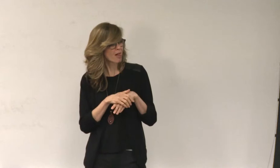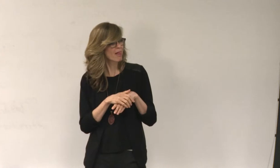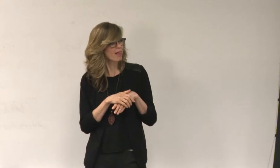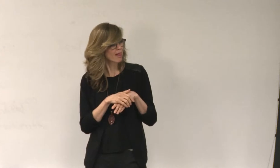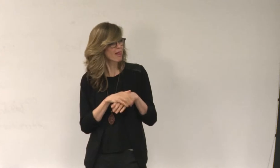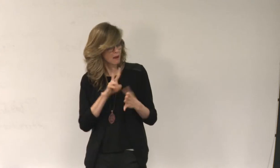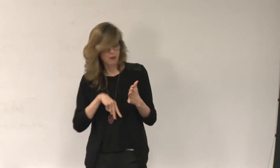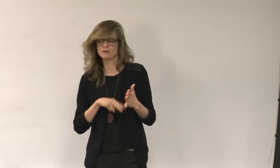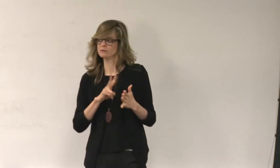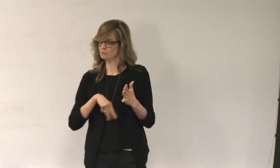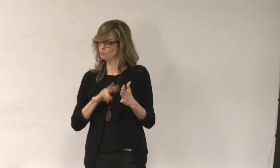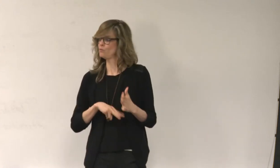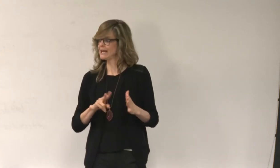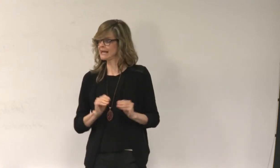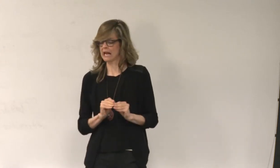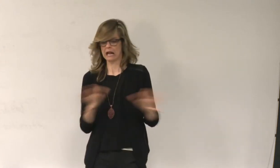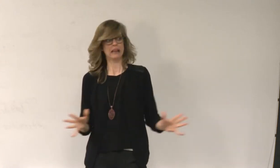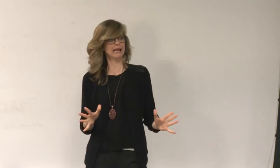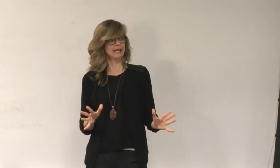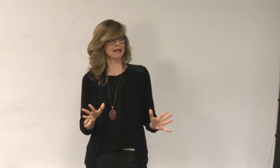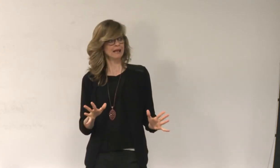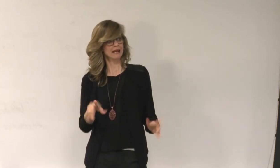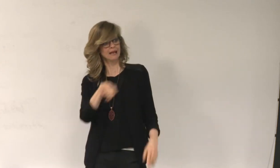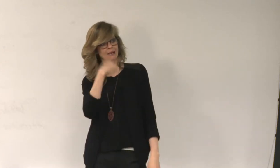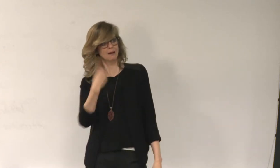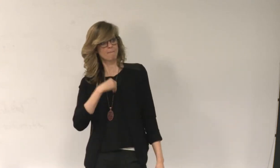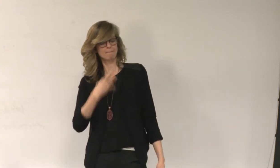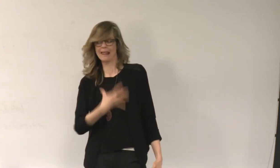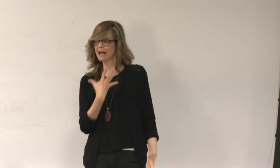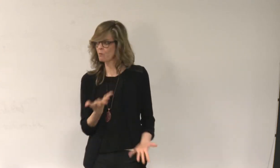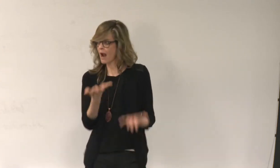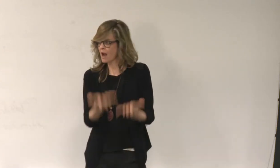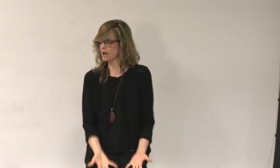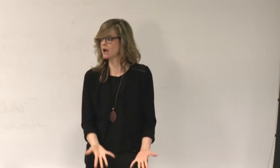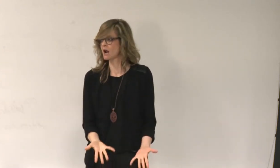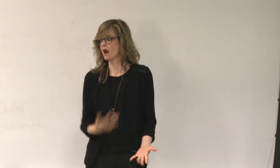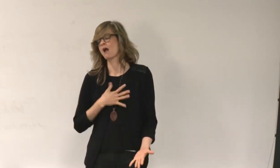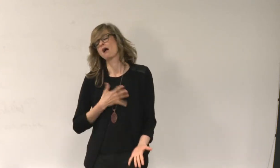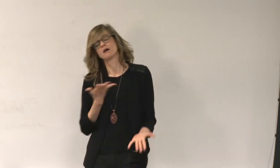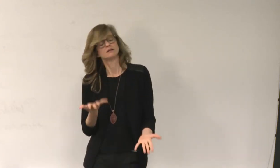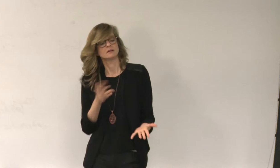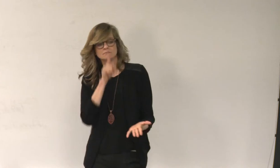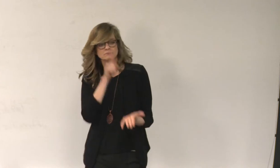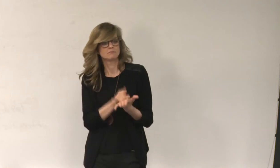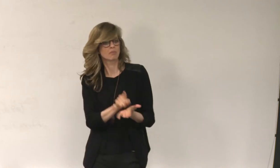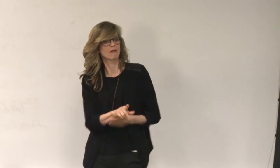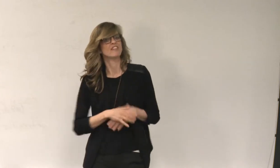WAS UNCLEAR TO ME. I COULDN'T COMPLETELY HEAR IT. MATH AND WRITTEN WORDS WERE BLACK AND WHITE TO ME.